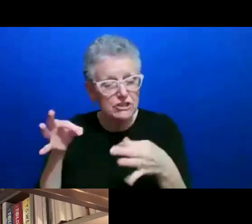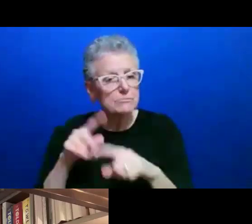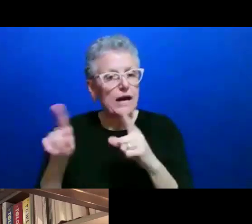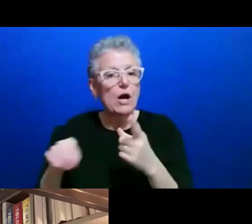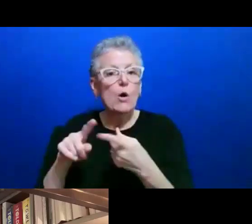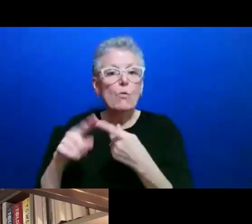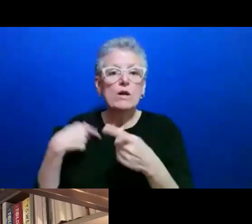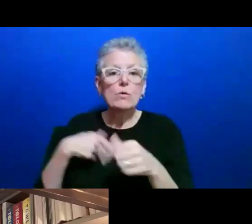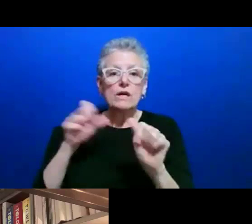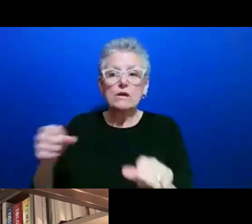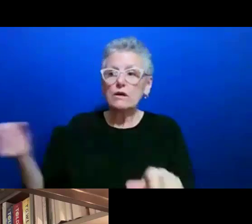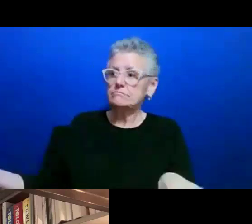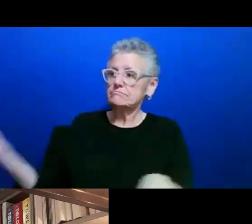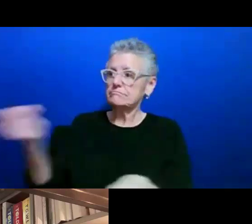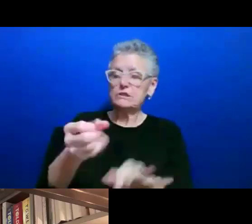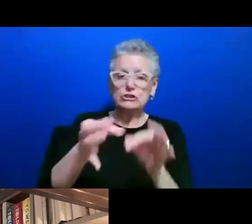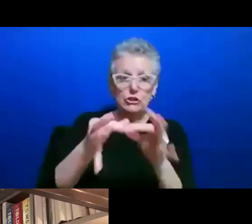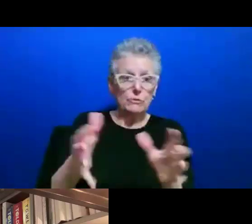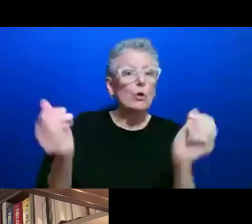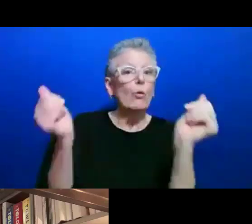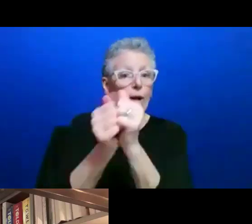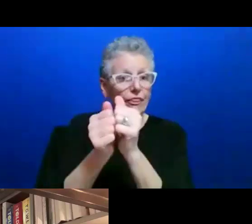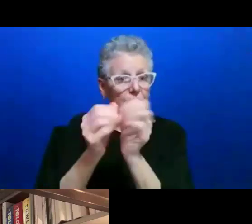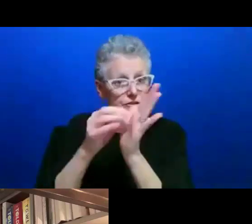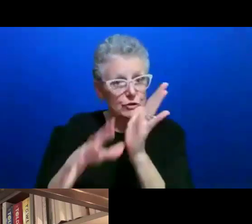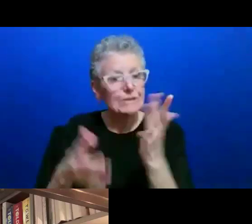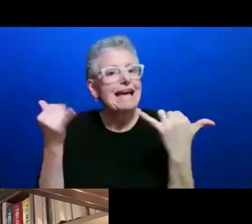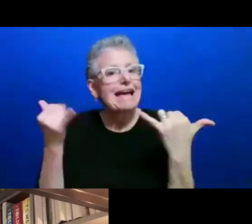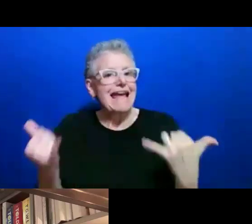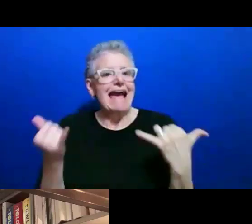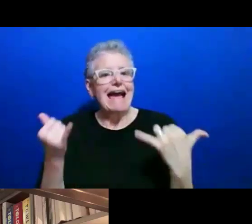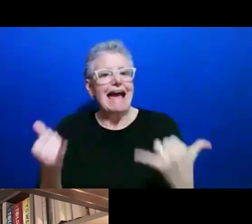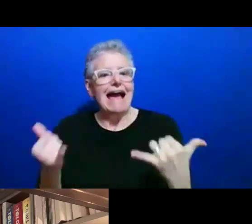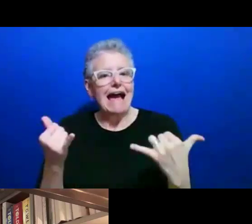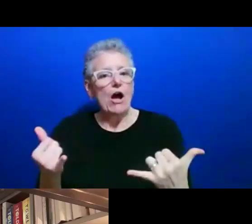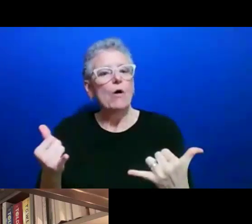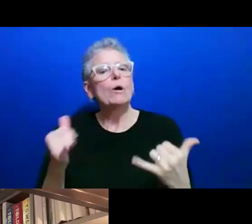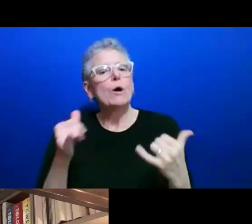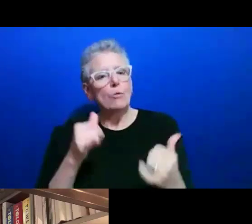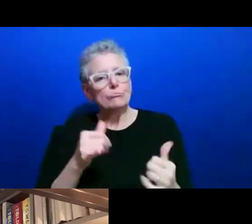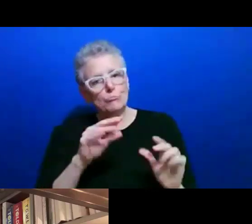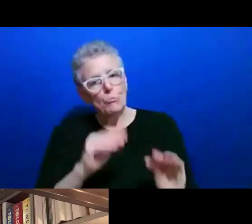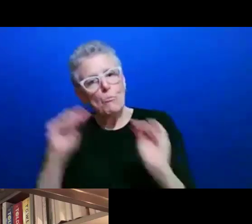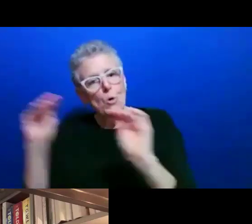to put an interpreter in with her, she is now in the lunchroom, getting her own lunch,